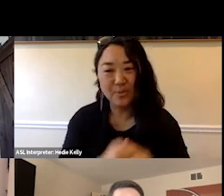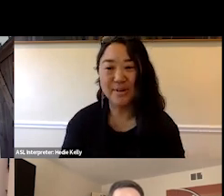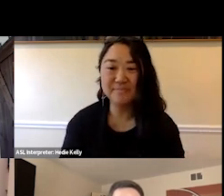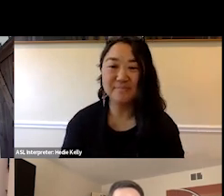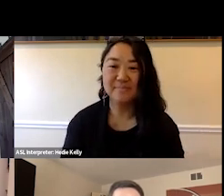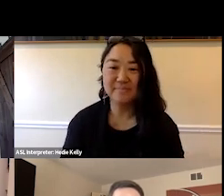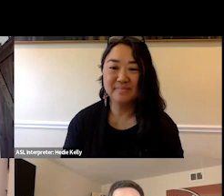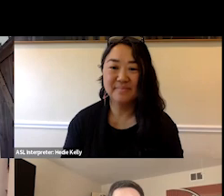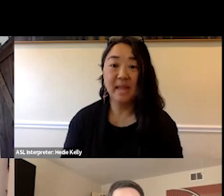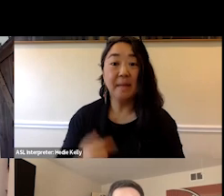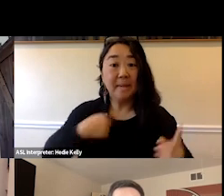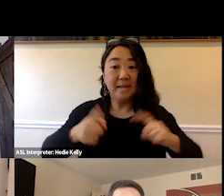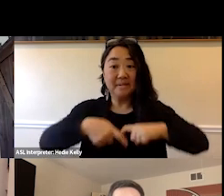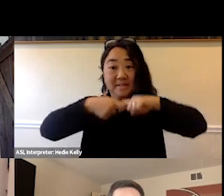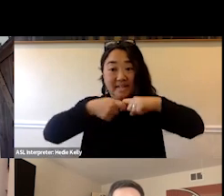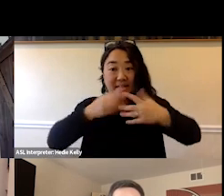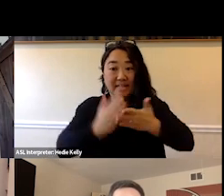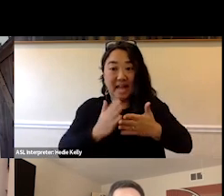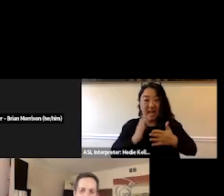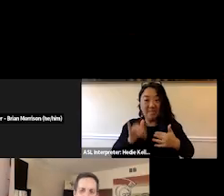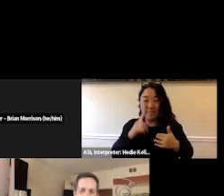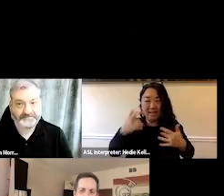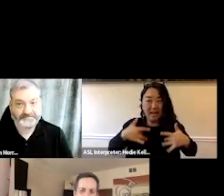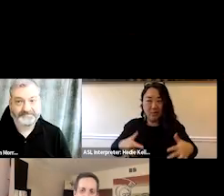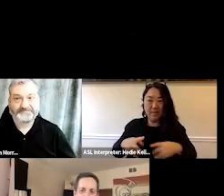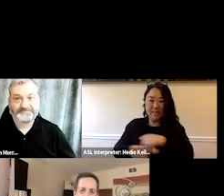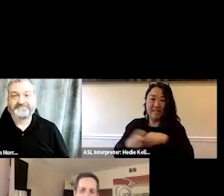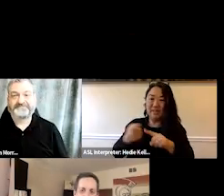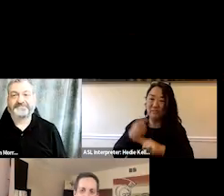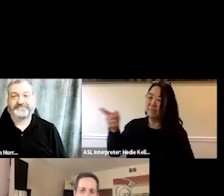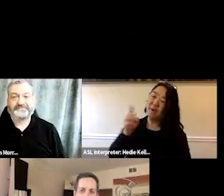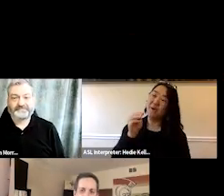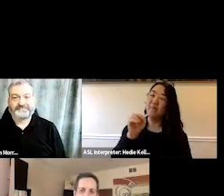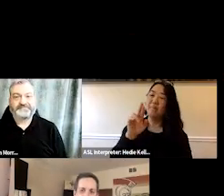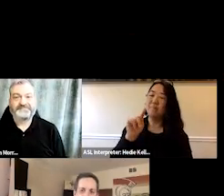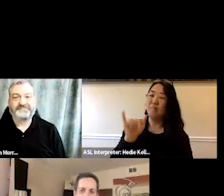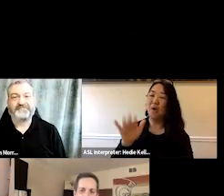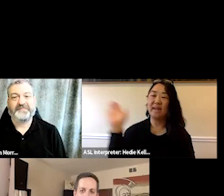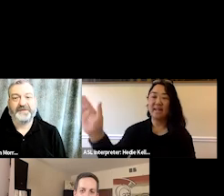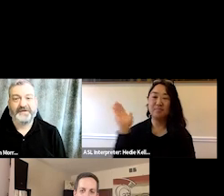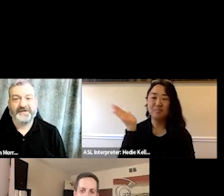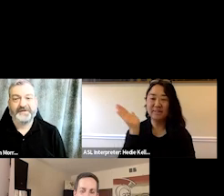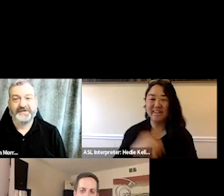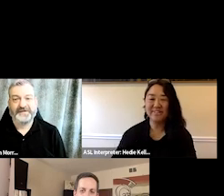I'll stop there because I think that's going to steal too much from Marty's talk. That's great. Thank you.